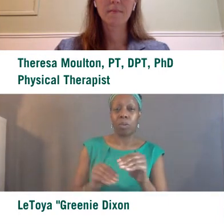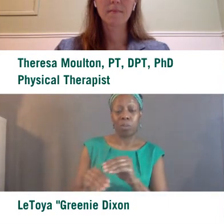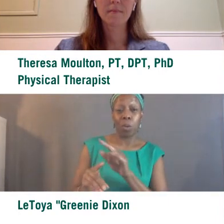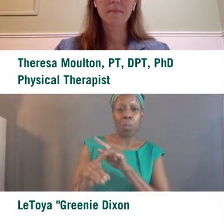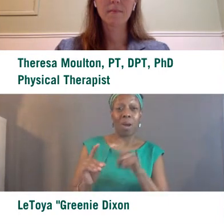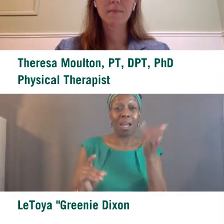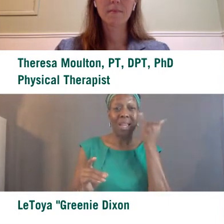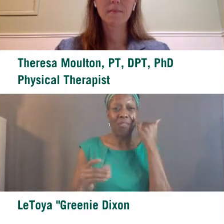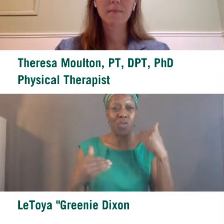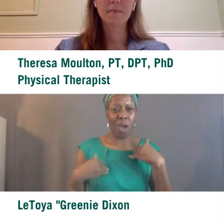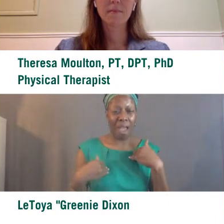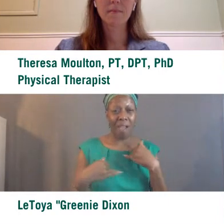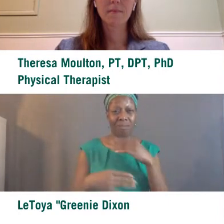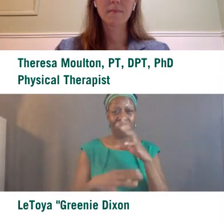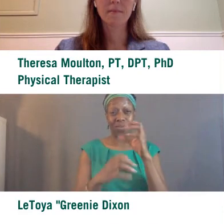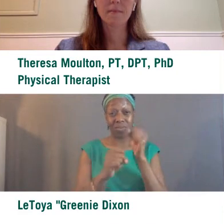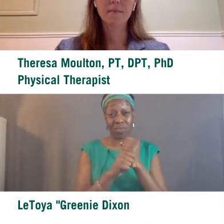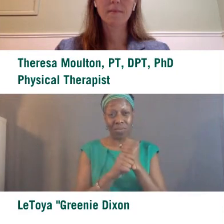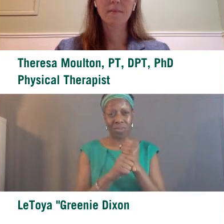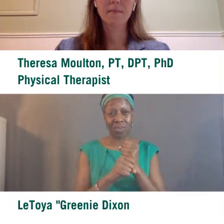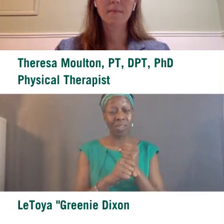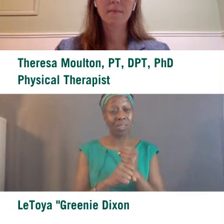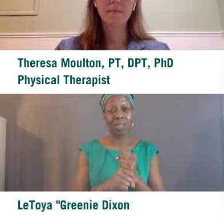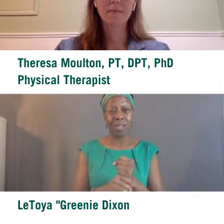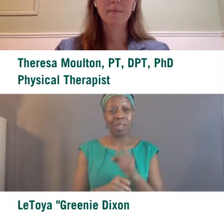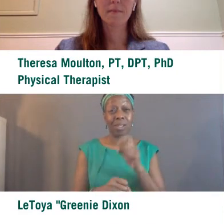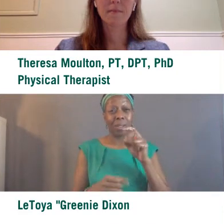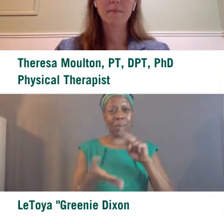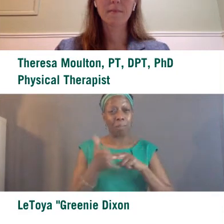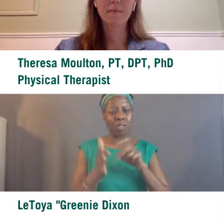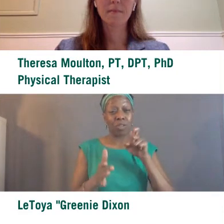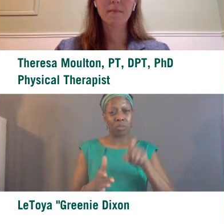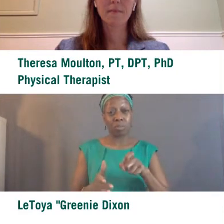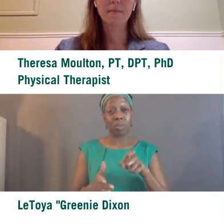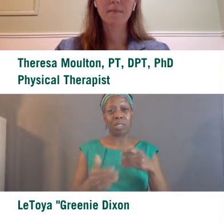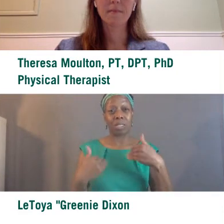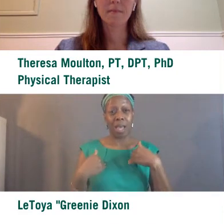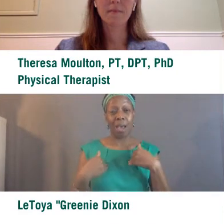then certainly a serial cast is an option that may delay